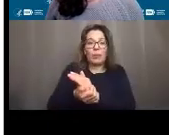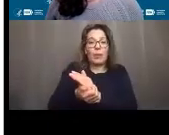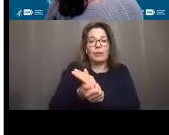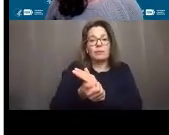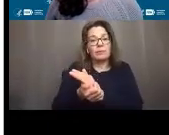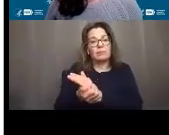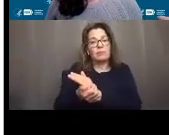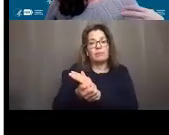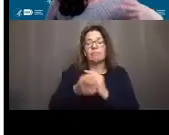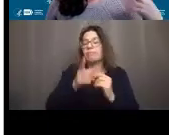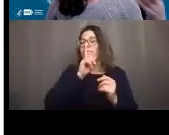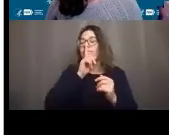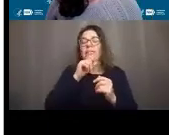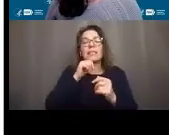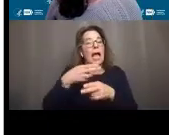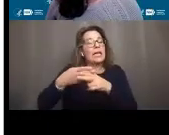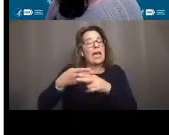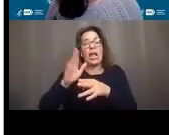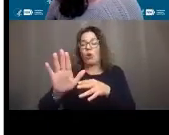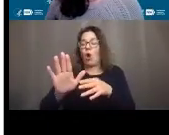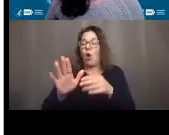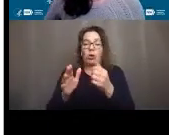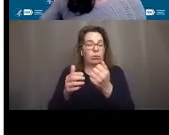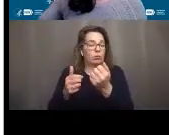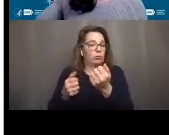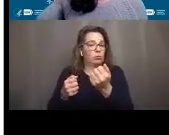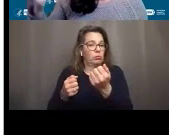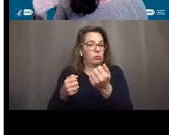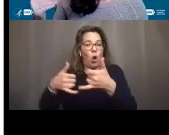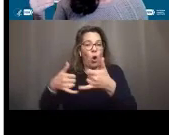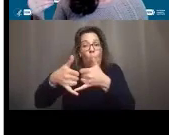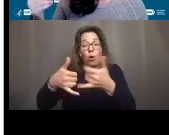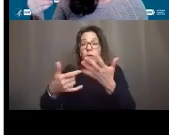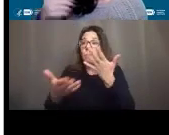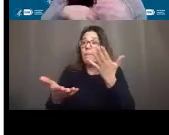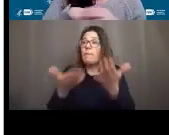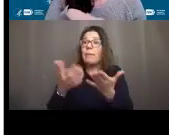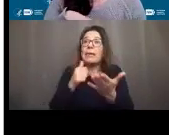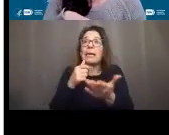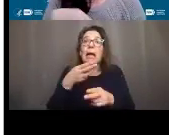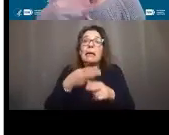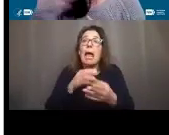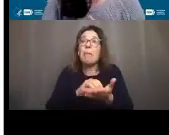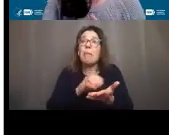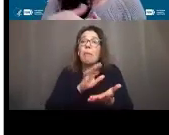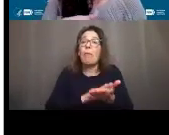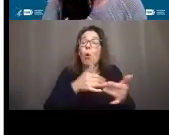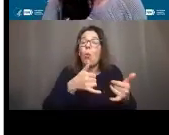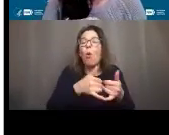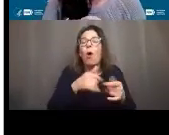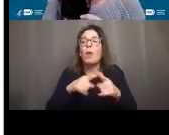is for an administrative supplement to pay for the cost of that refrigerator.